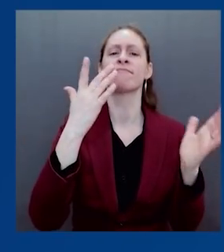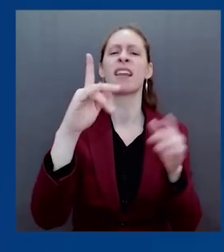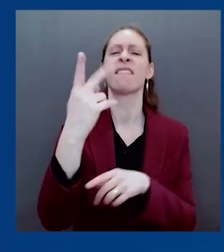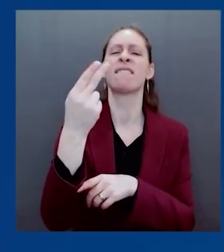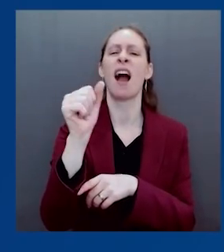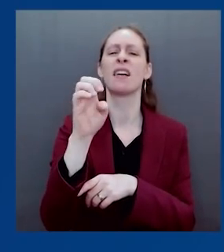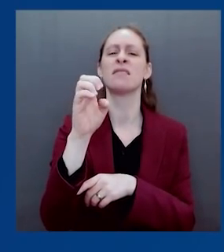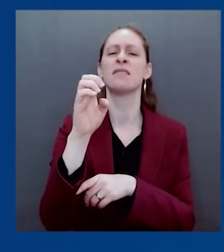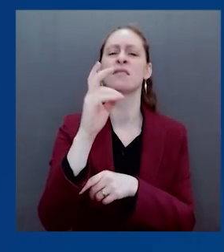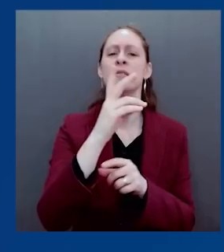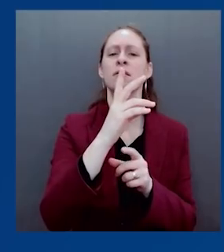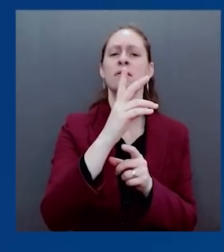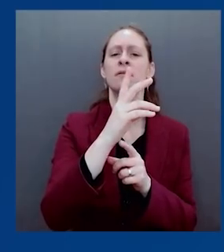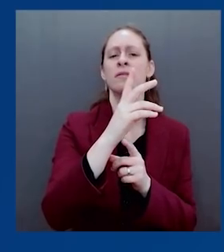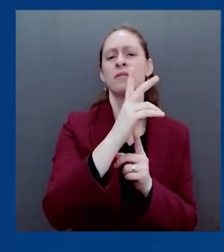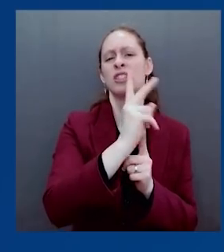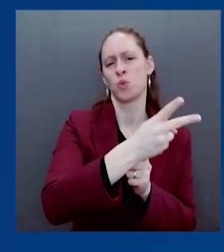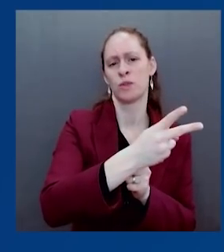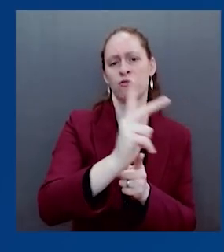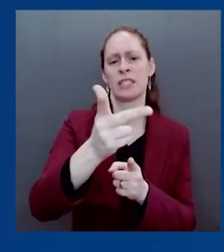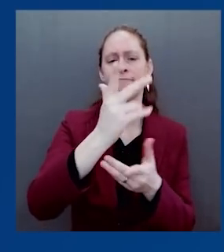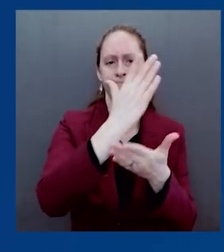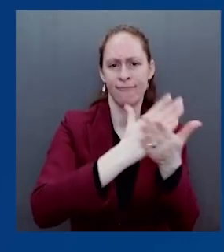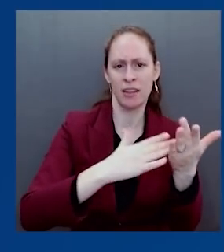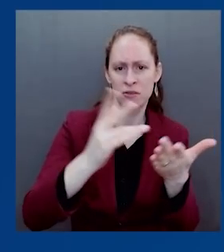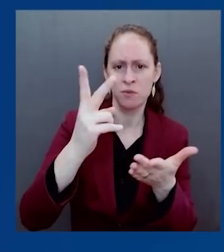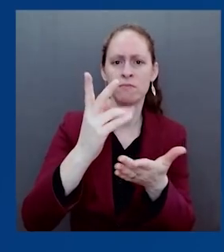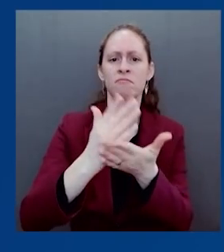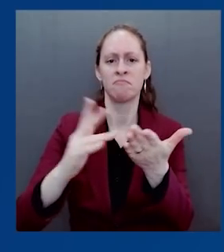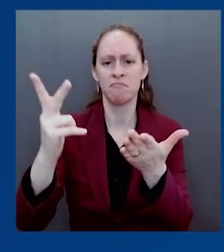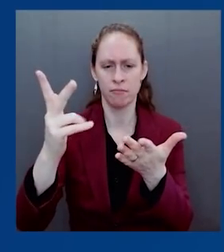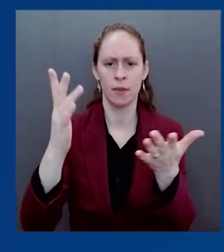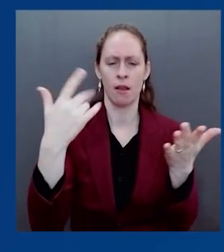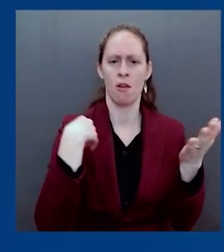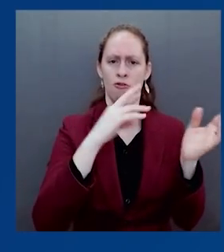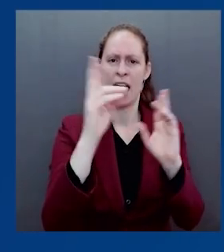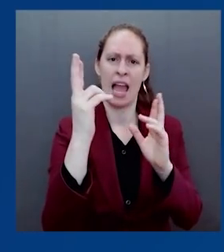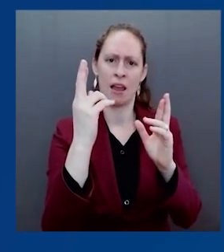to see the status of that. There are selective agents in late-stage testing